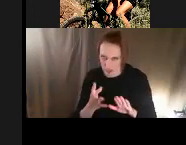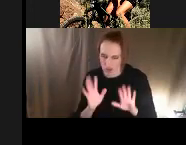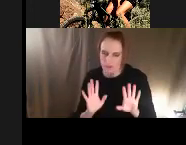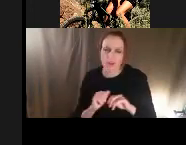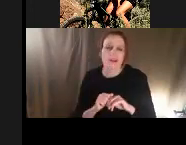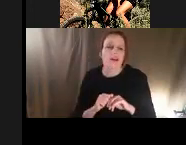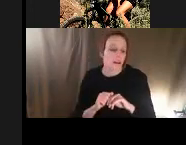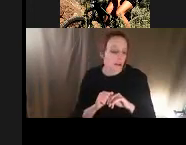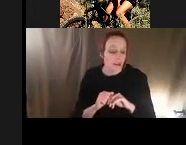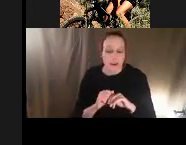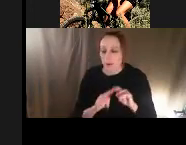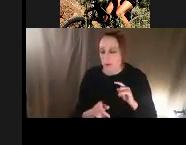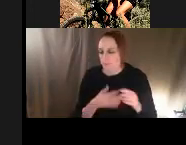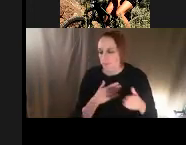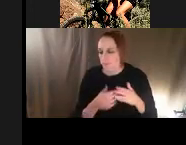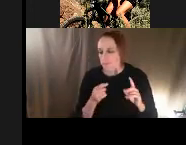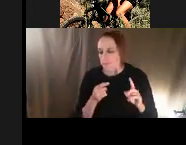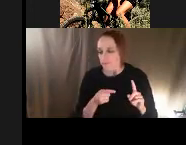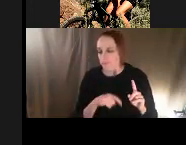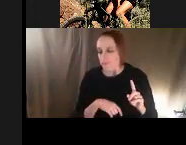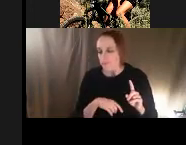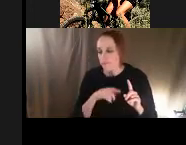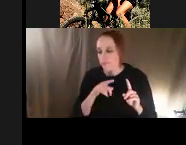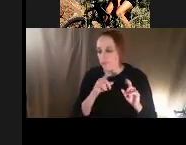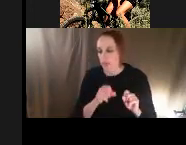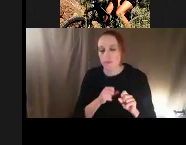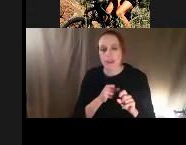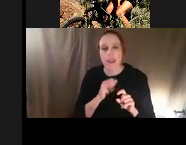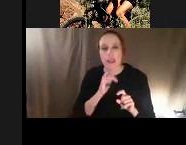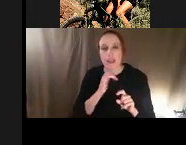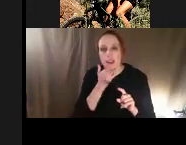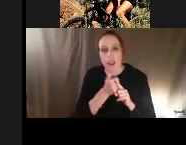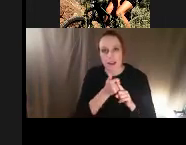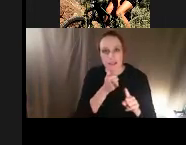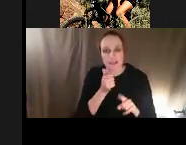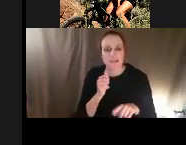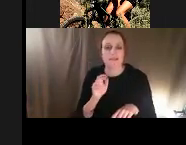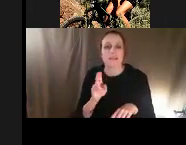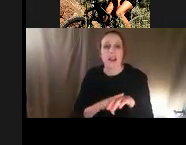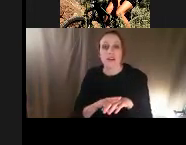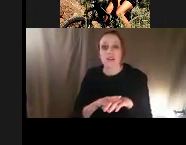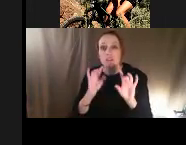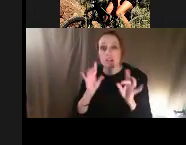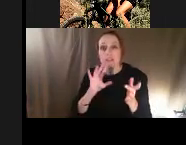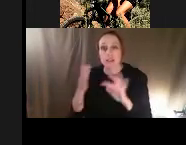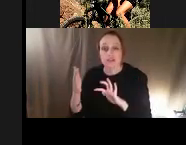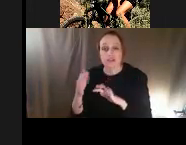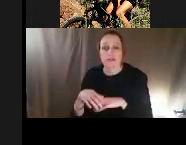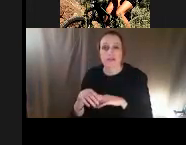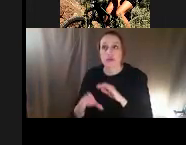these could be accidents, natural disasters, any crime, surgeries, death, or other violent events,